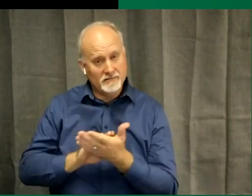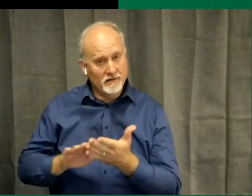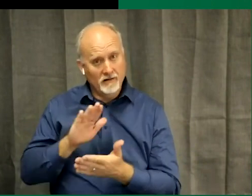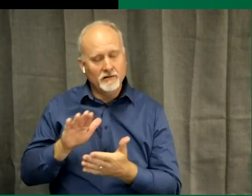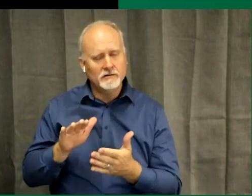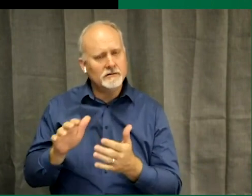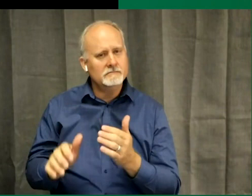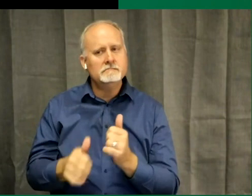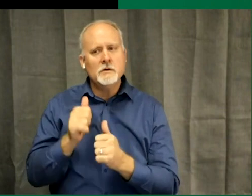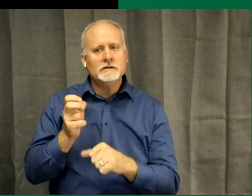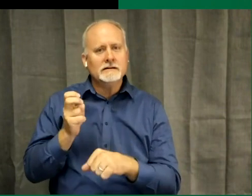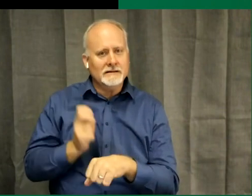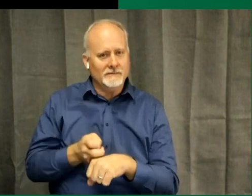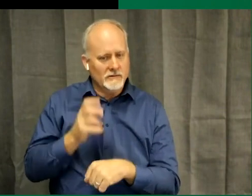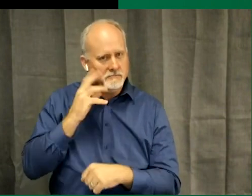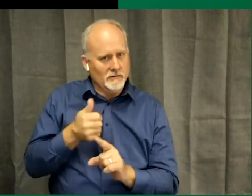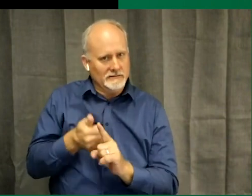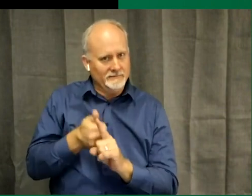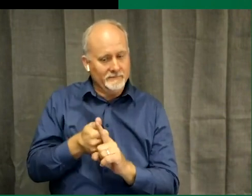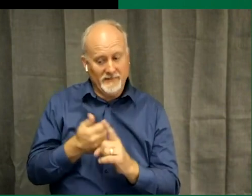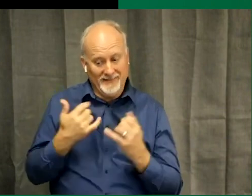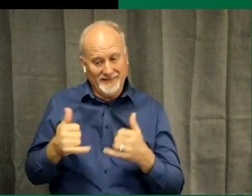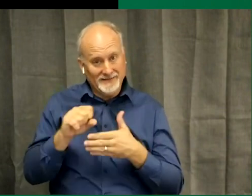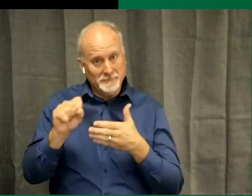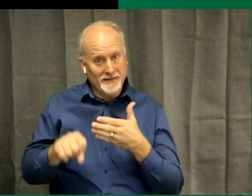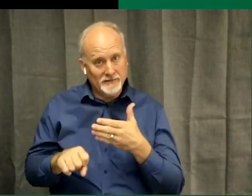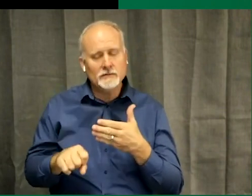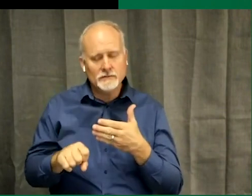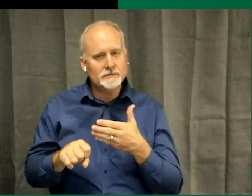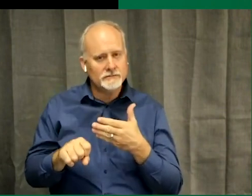experiences within itself and this semester alone has demonstrated how rigorous this journey can be